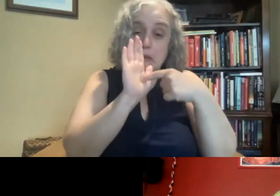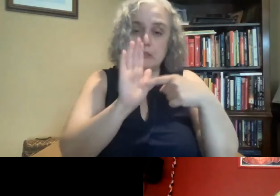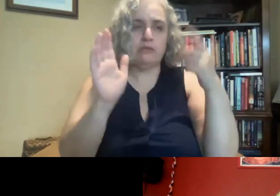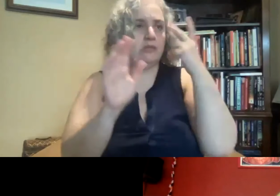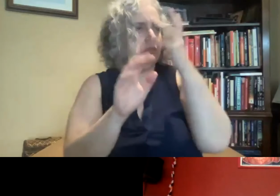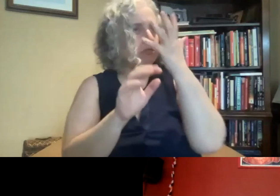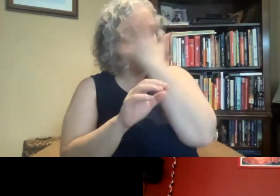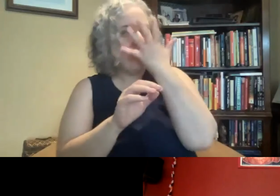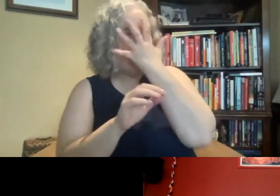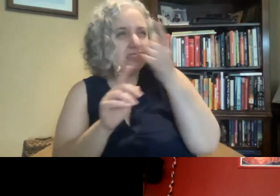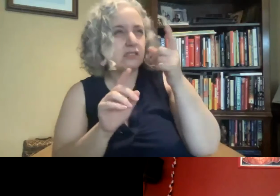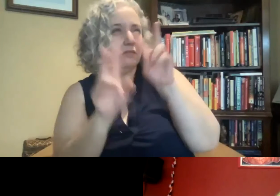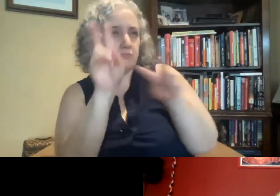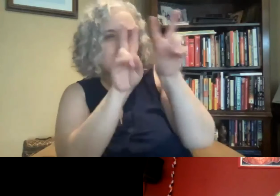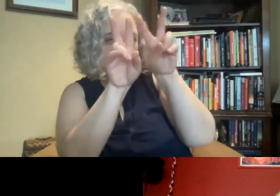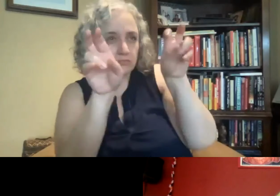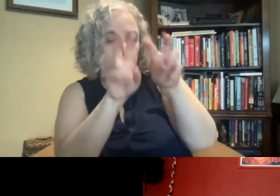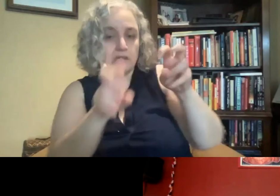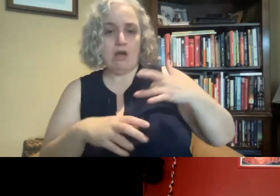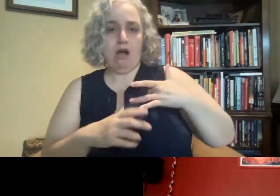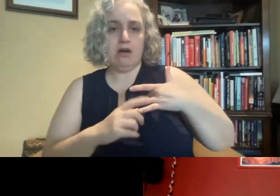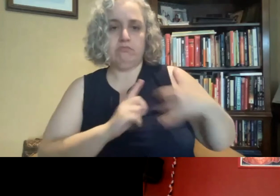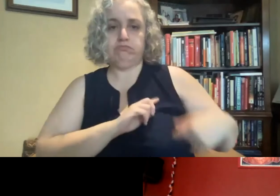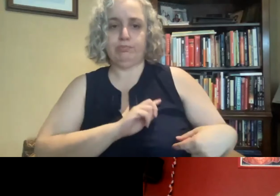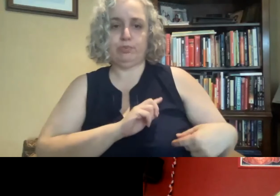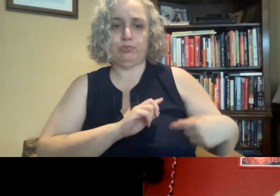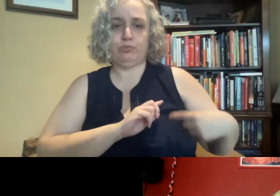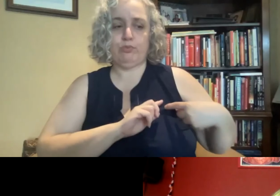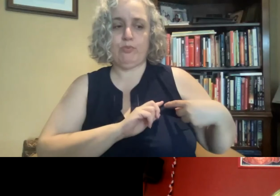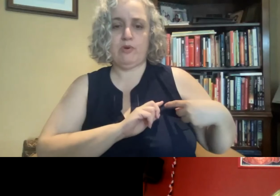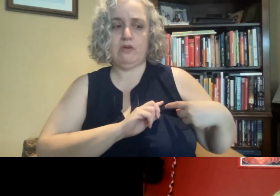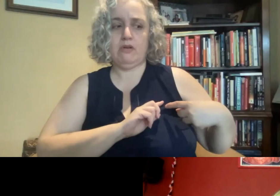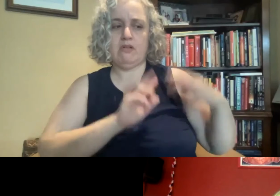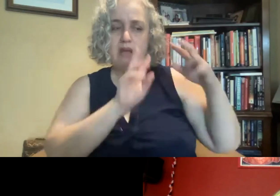you look at someone's heartbeat. That can give you some really good indicators,